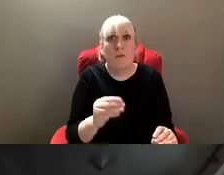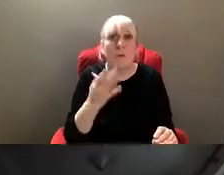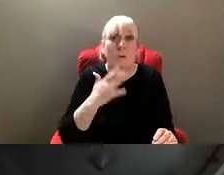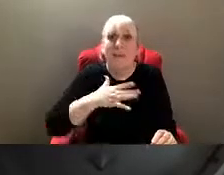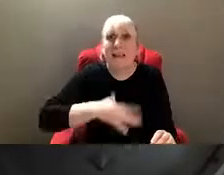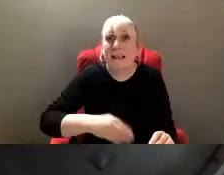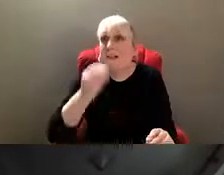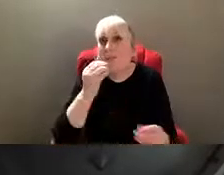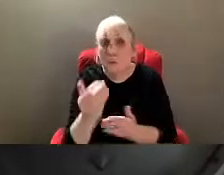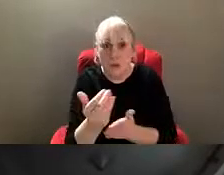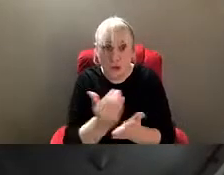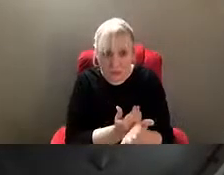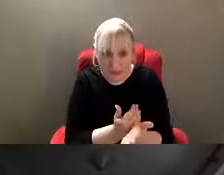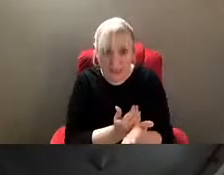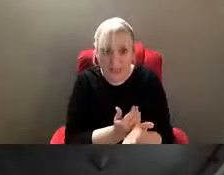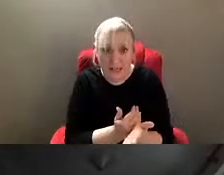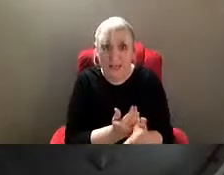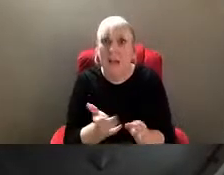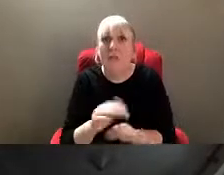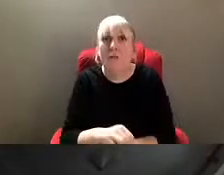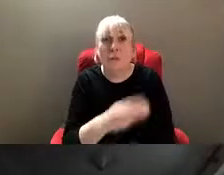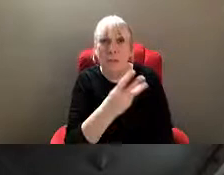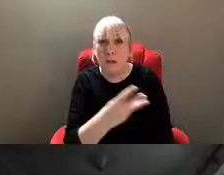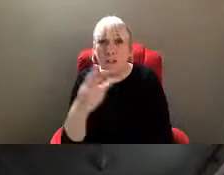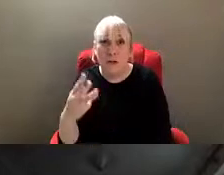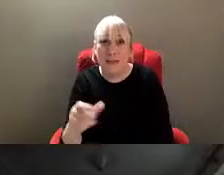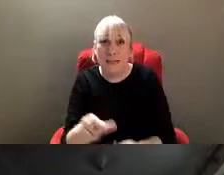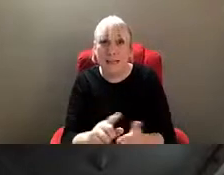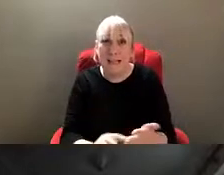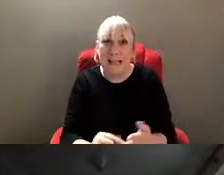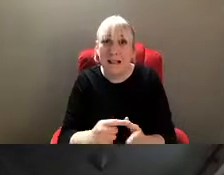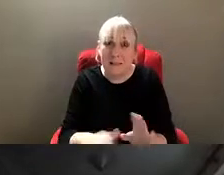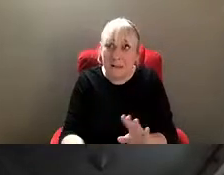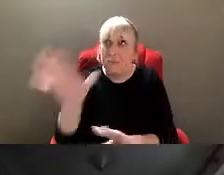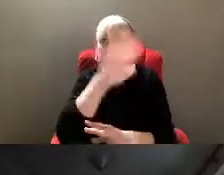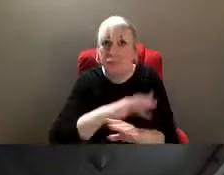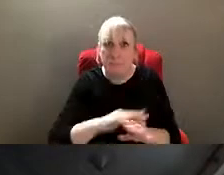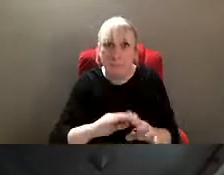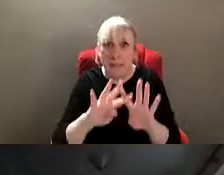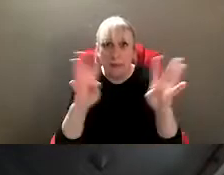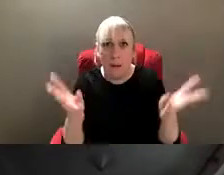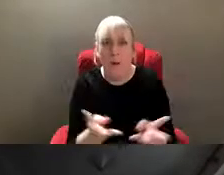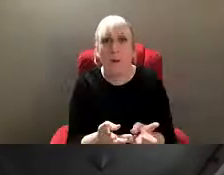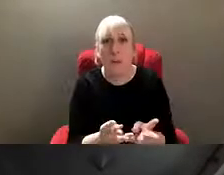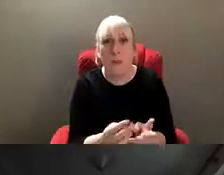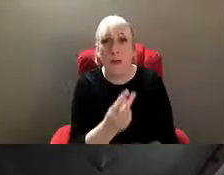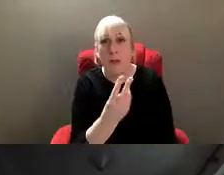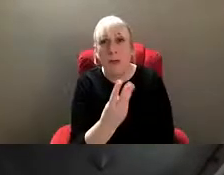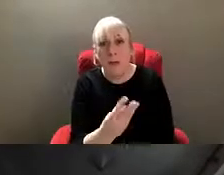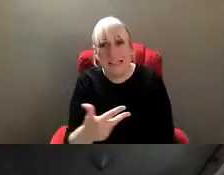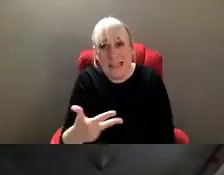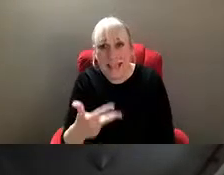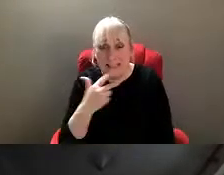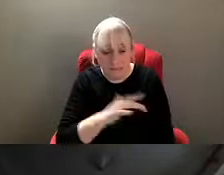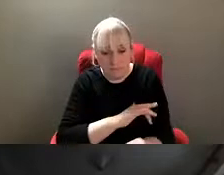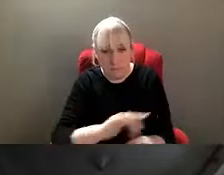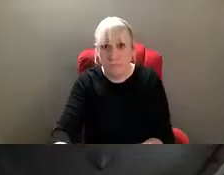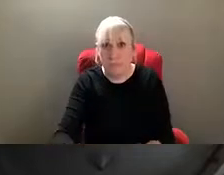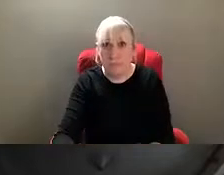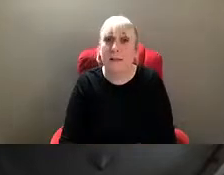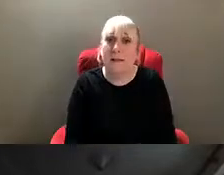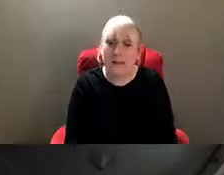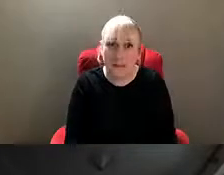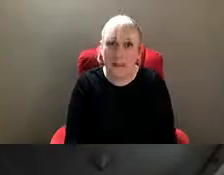but out of 33 deltas across the globe 28 have been wiped out 64 000 of area of acres has been lost